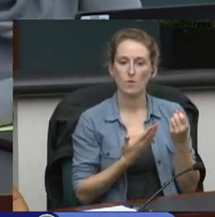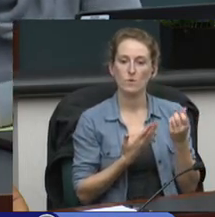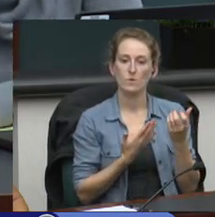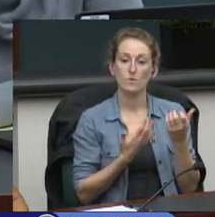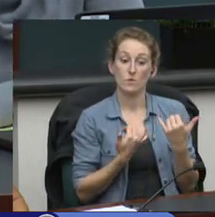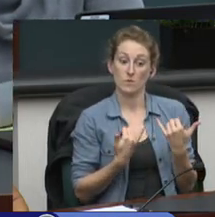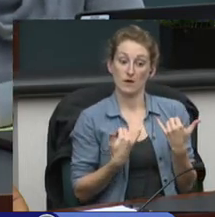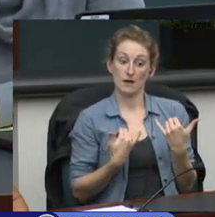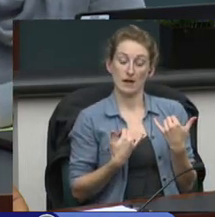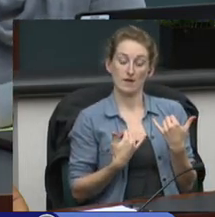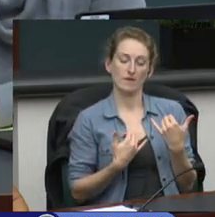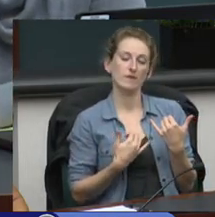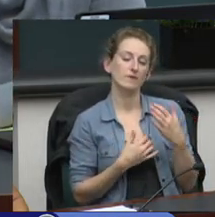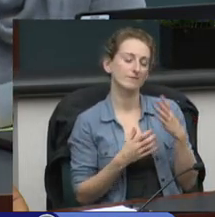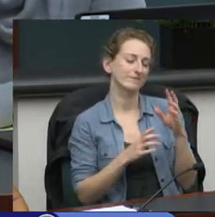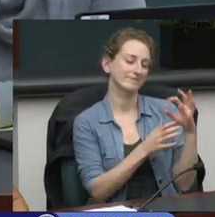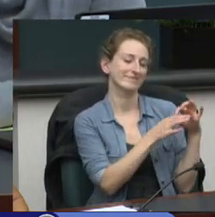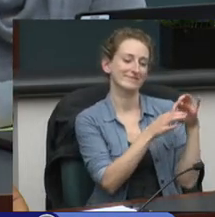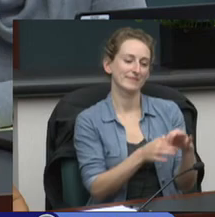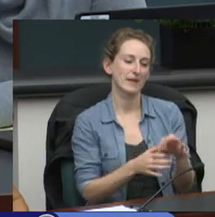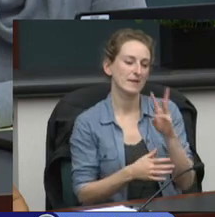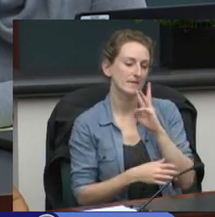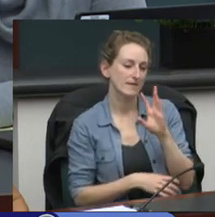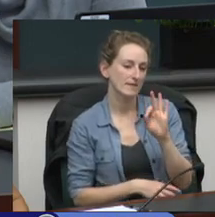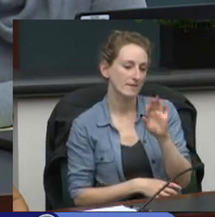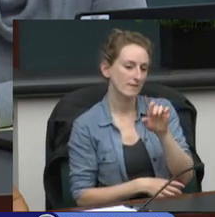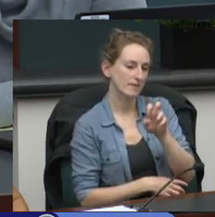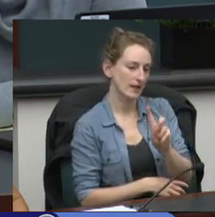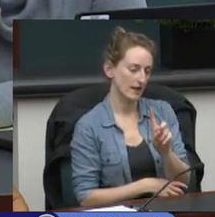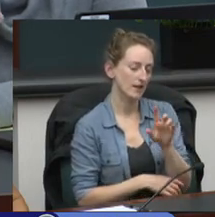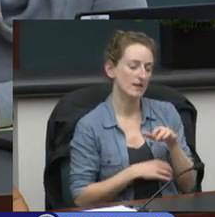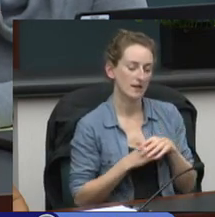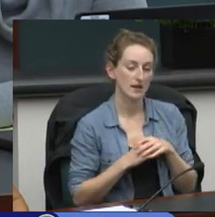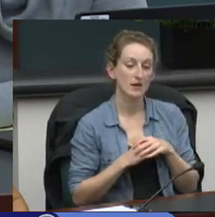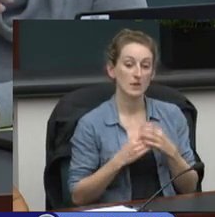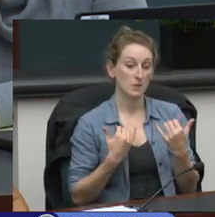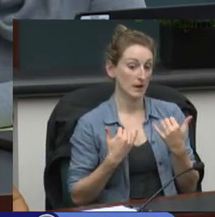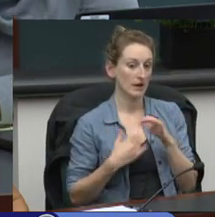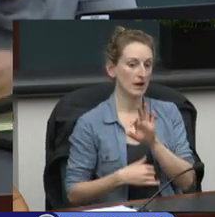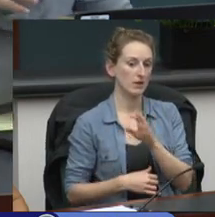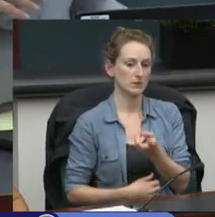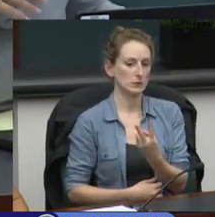100-year flood elevation and that we would be adding that in we would be